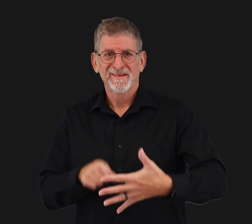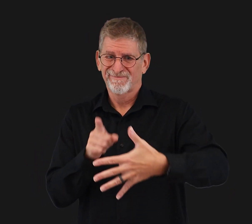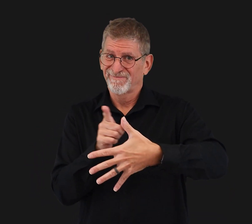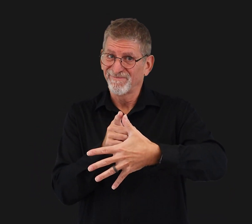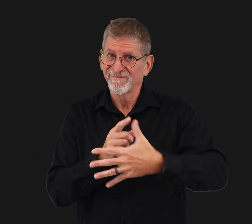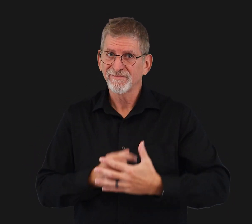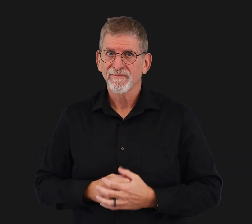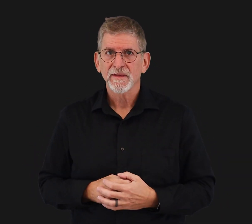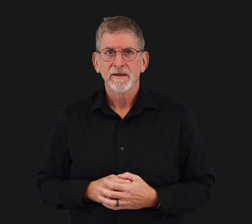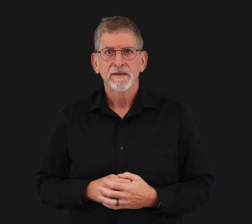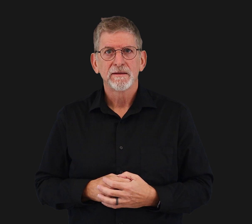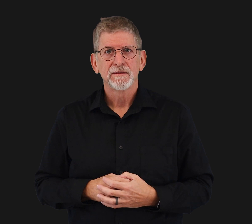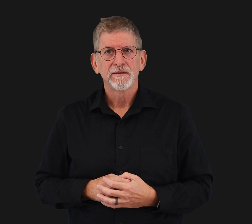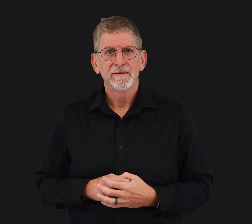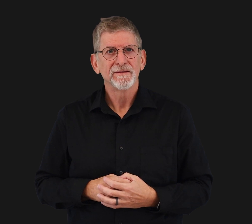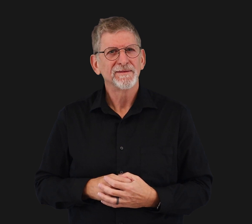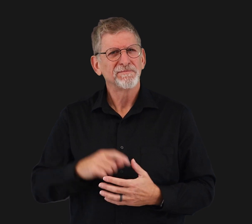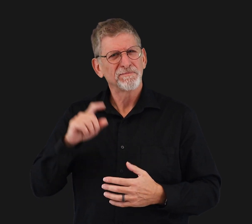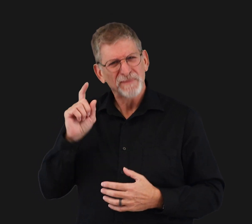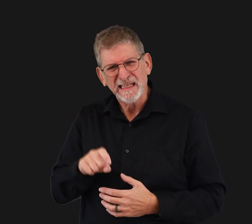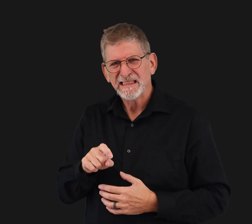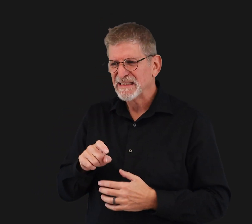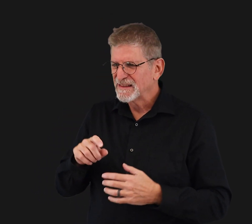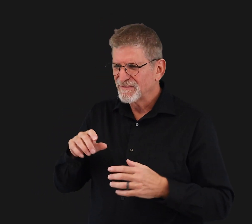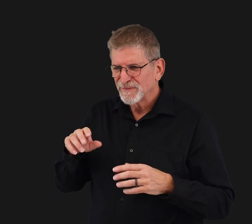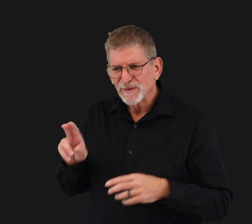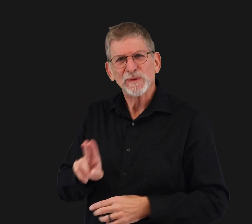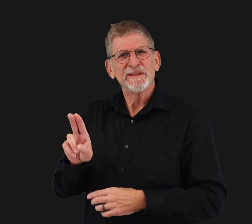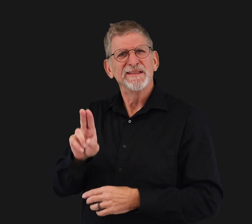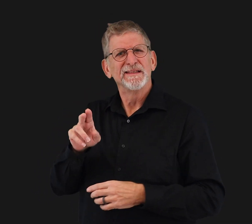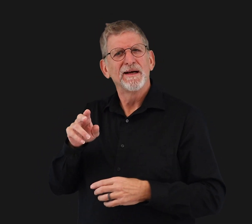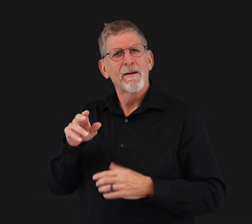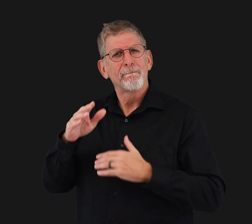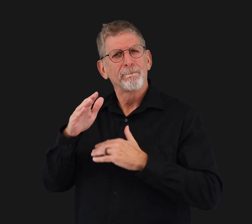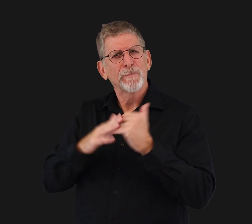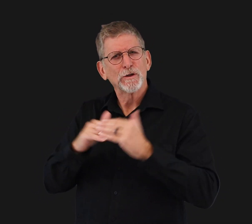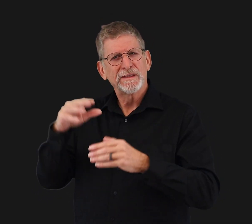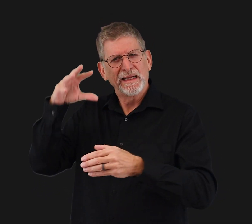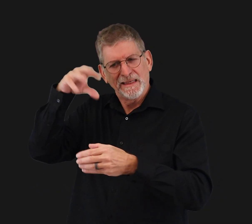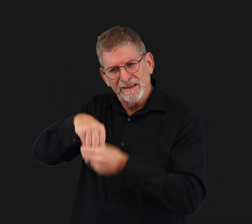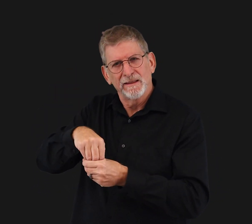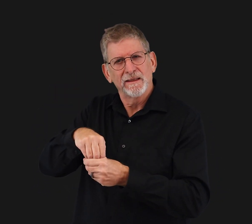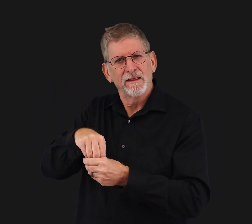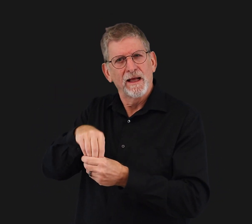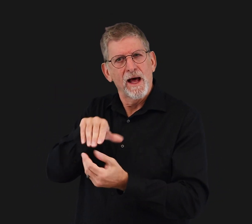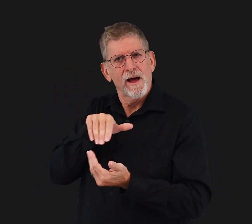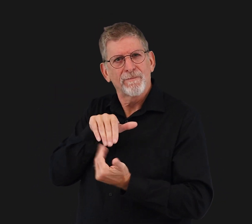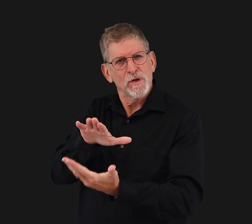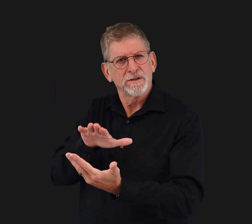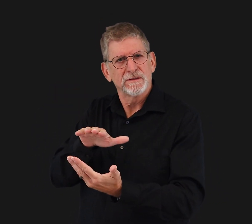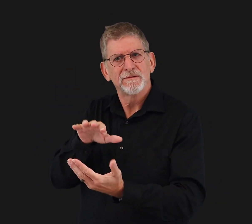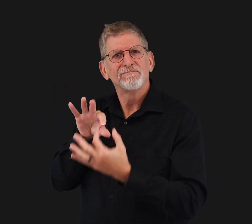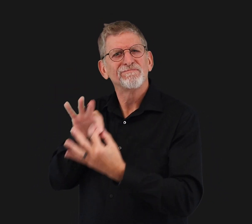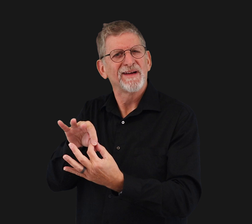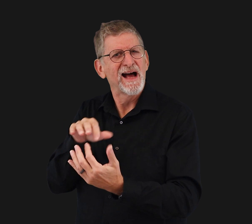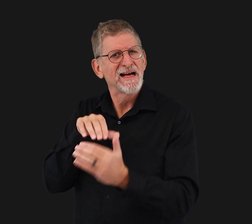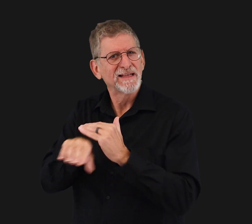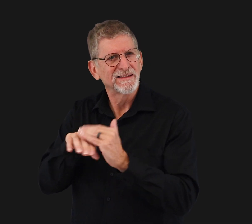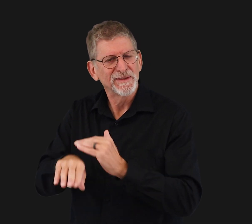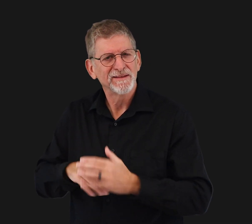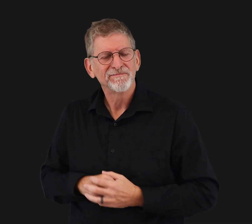1. Taking a built-in approach to accessibility